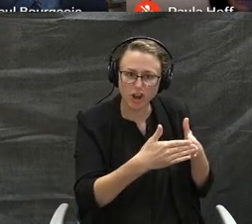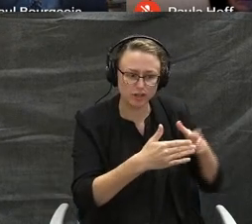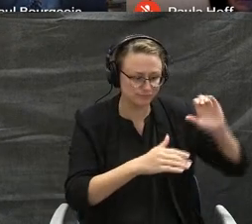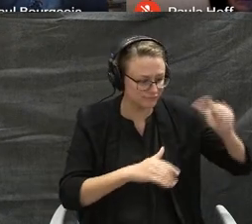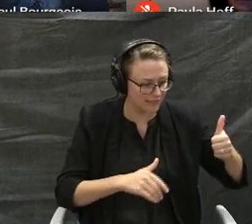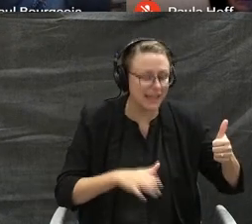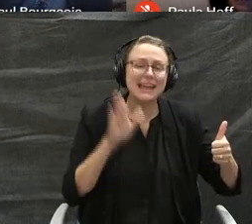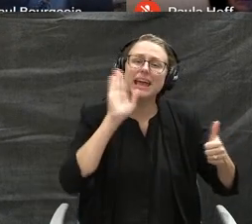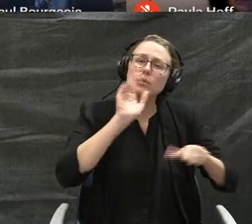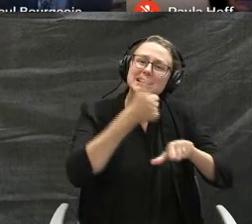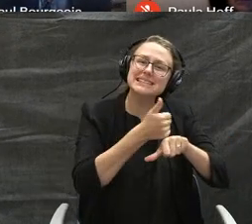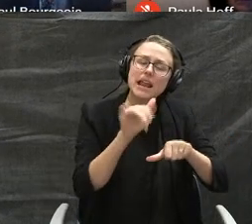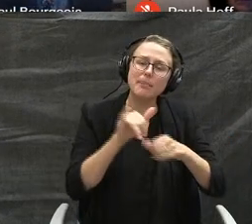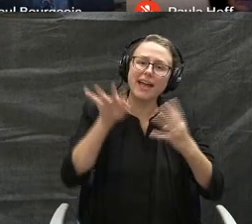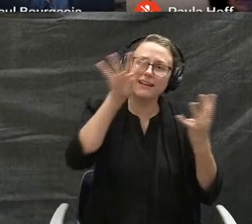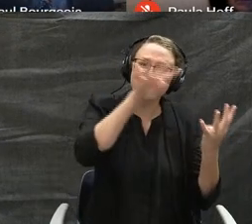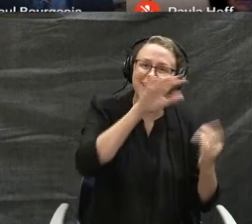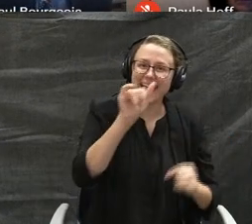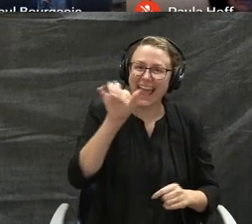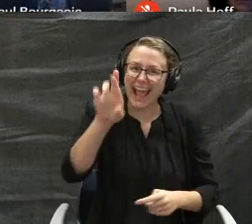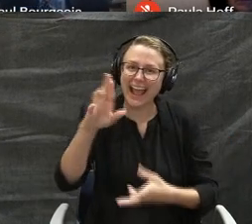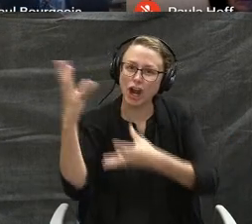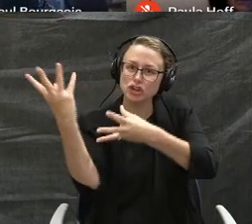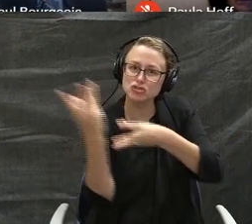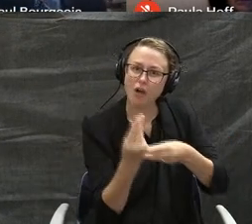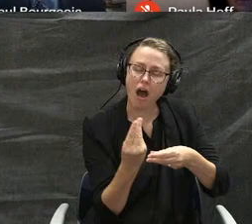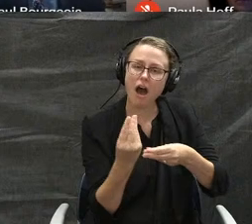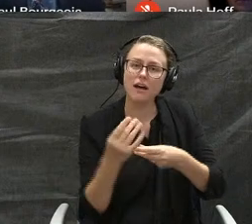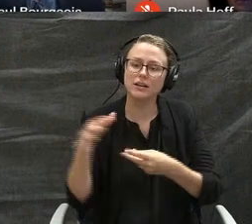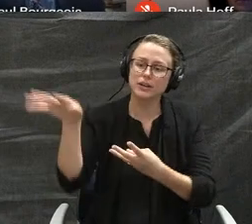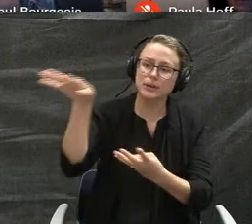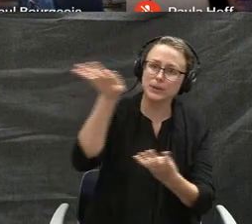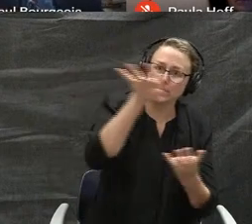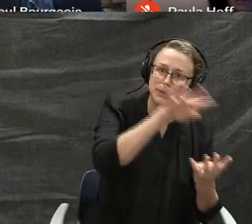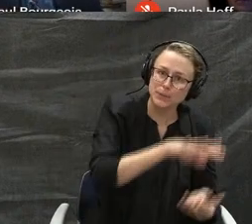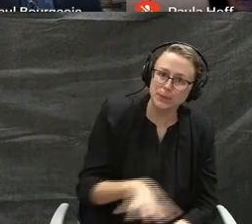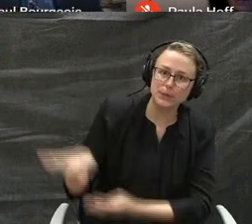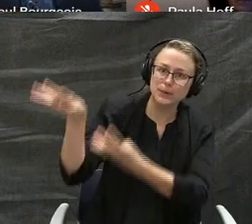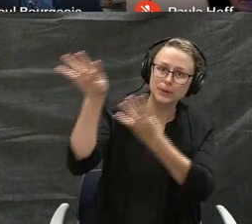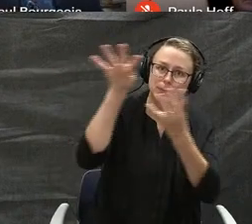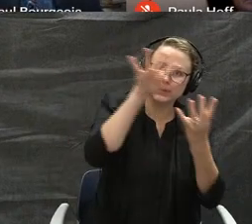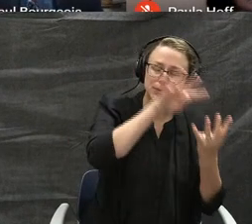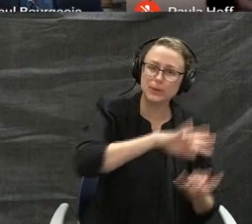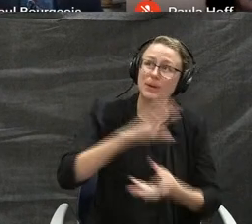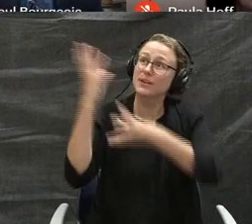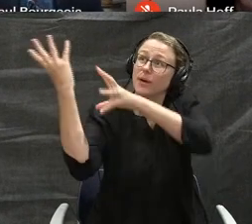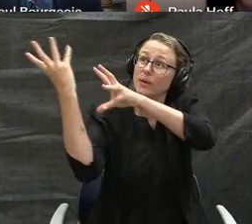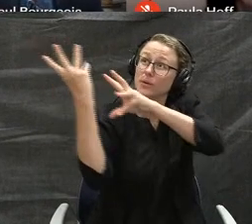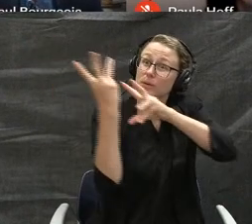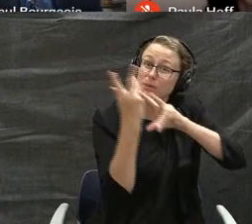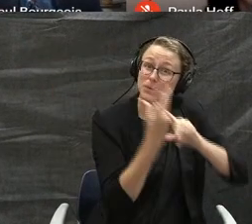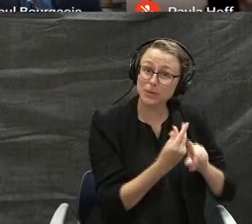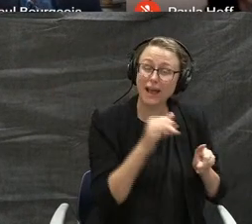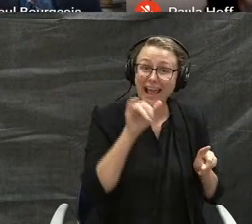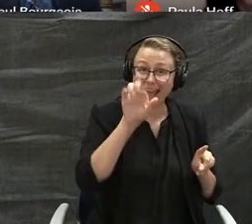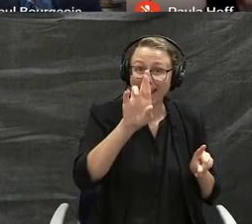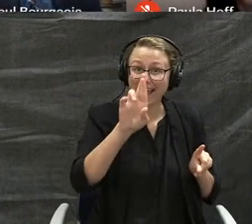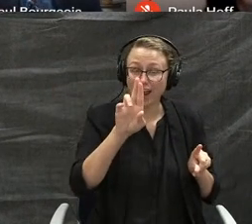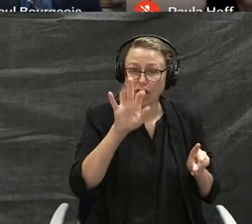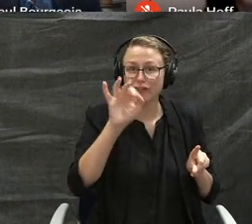air flow down towards it, and So what will happen is the air flow in the building. You won't be able to see. It won't